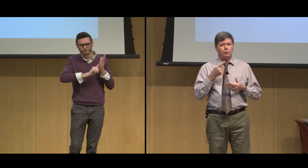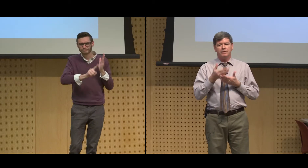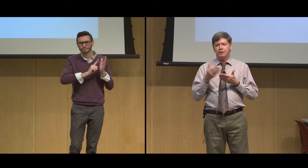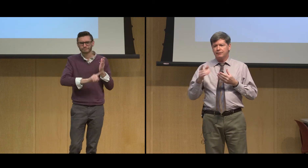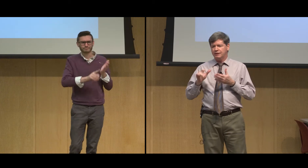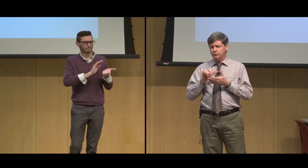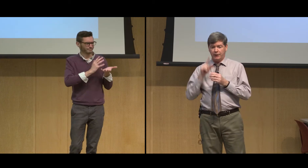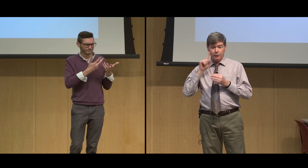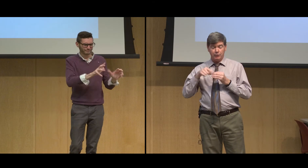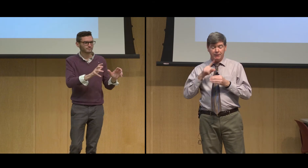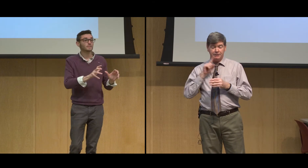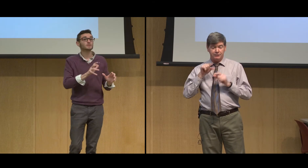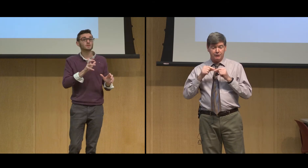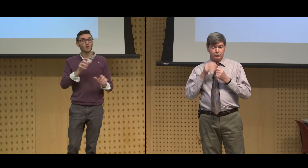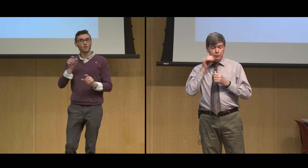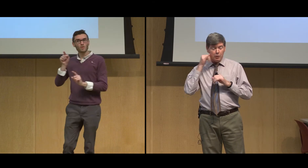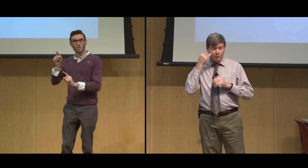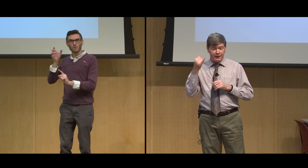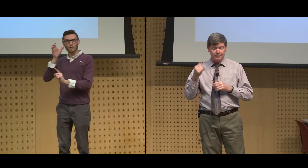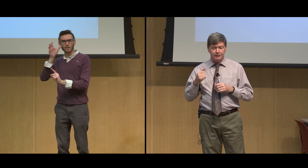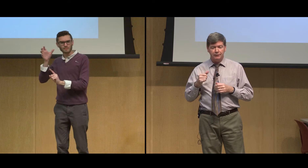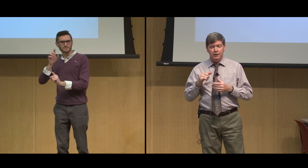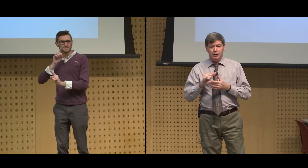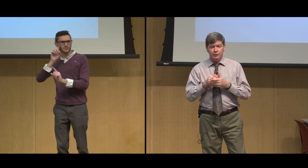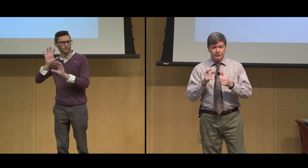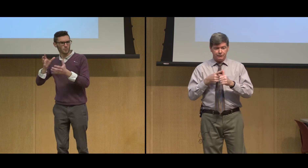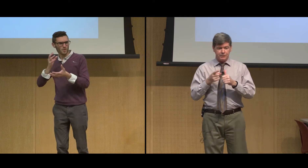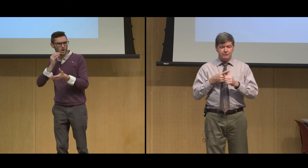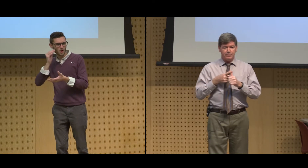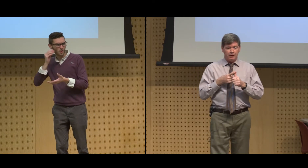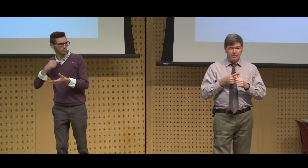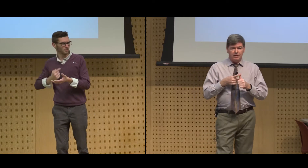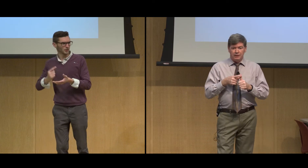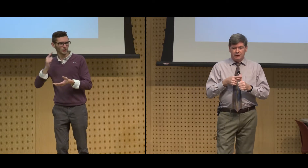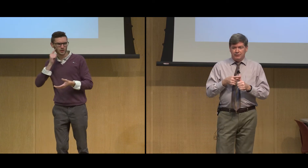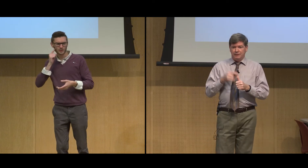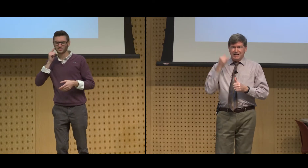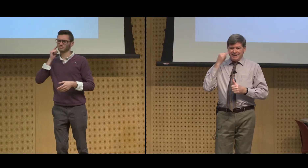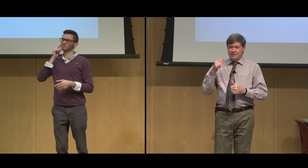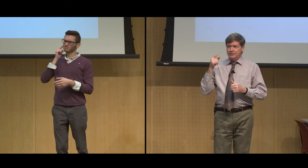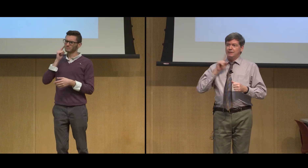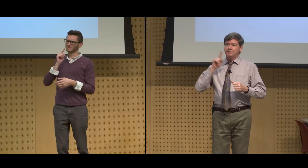And so, one of the things when I heard about this deaf group home idea was that, first of all, the idea